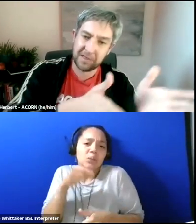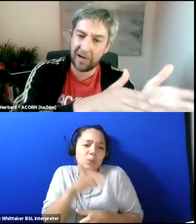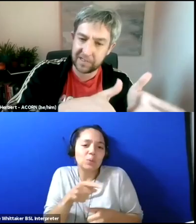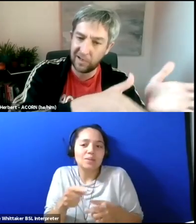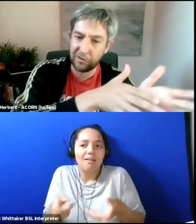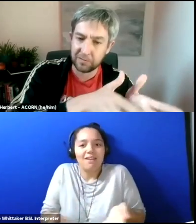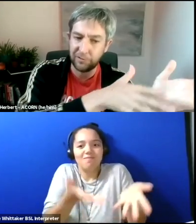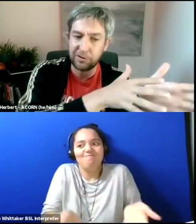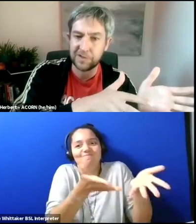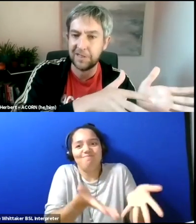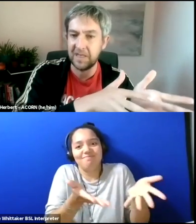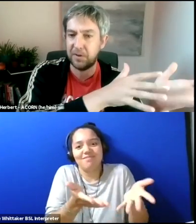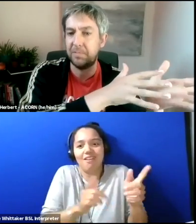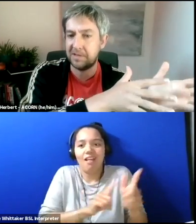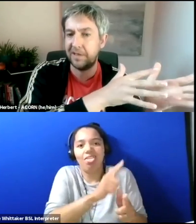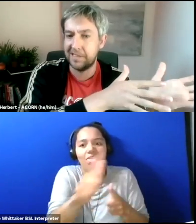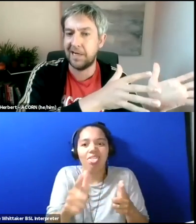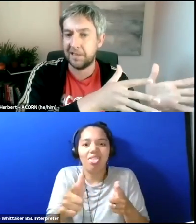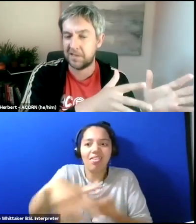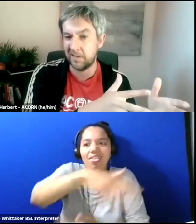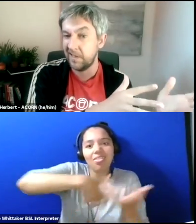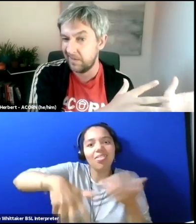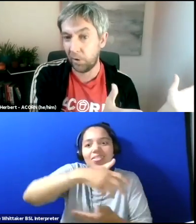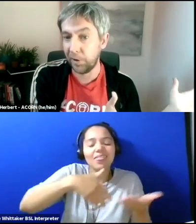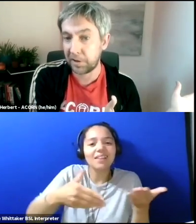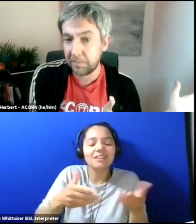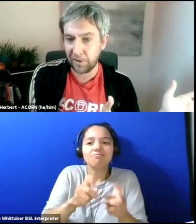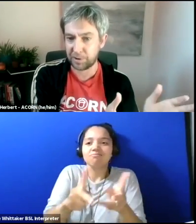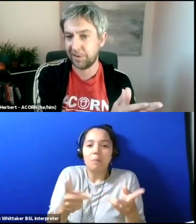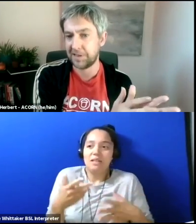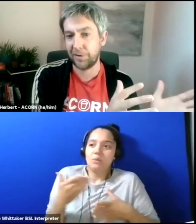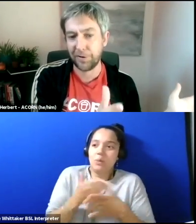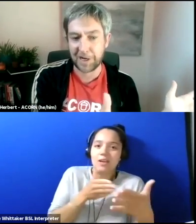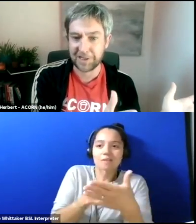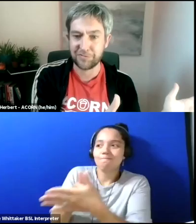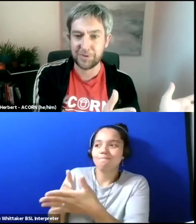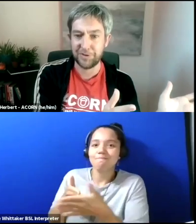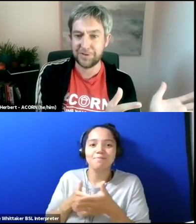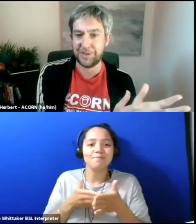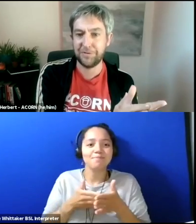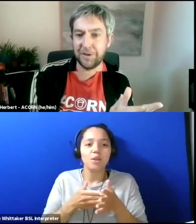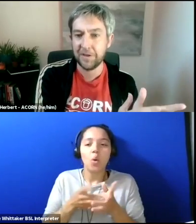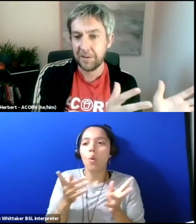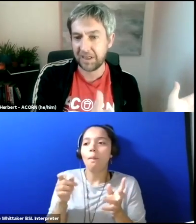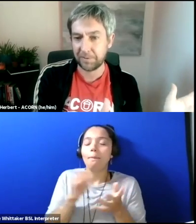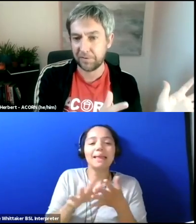and they'll shove you down this long bureaucracy that is purposefully designed to not work or to at least not cause any disruption to the people